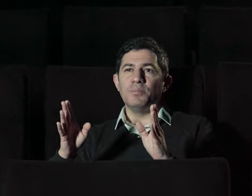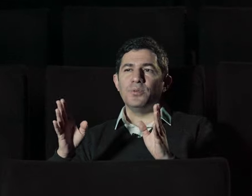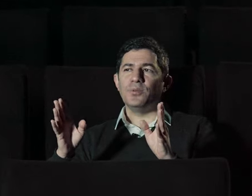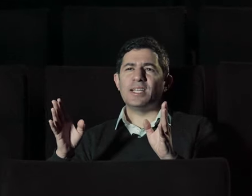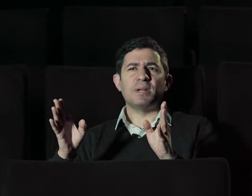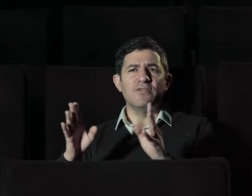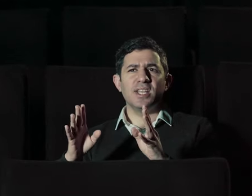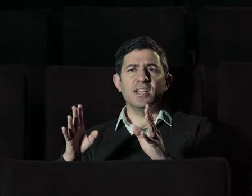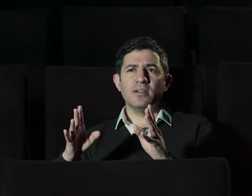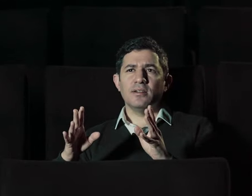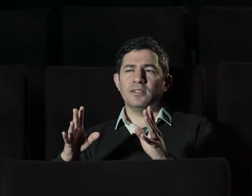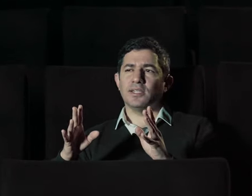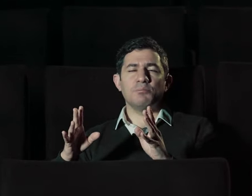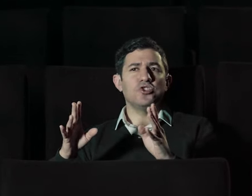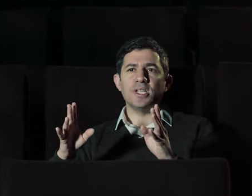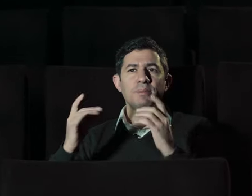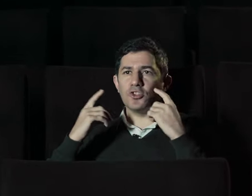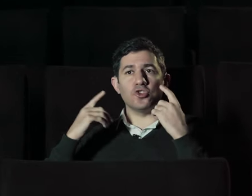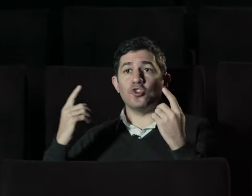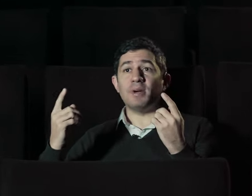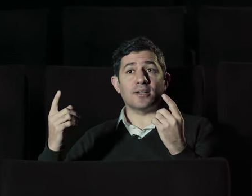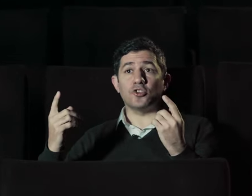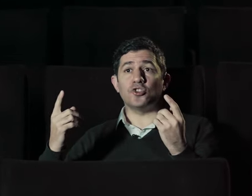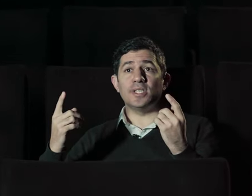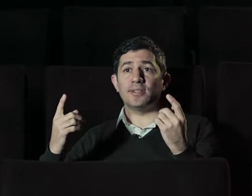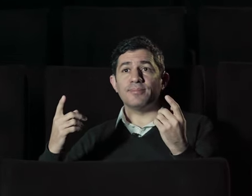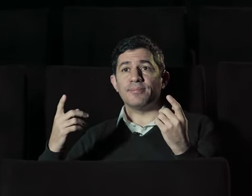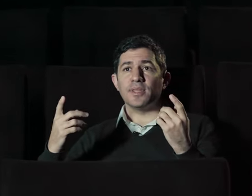a little simplified and that bothers me, because I notice it straight away.